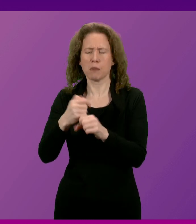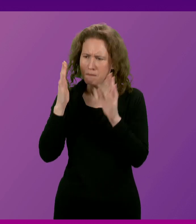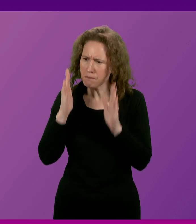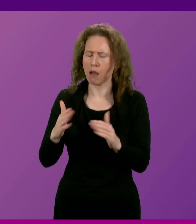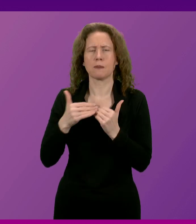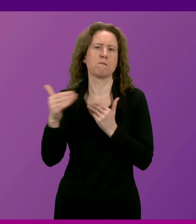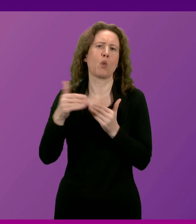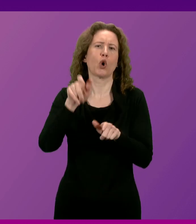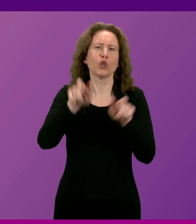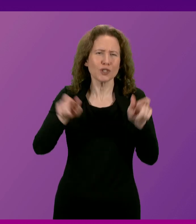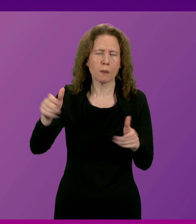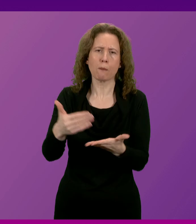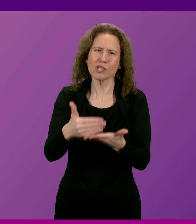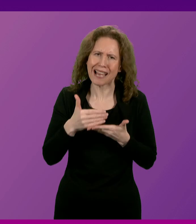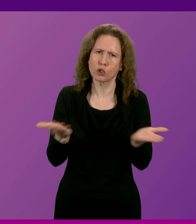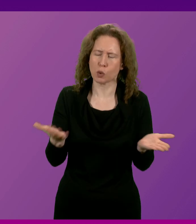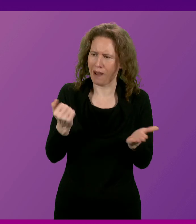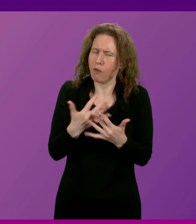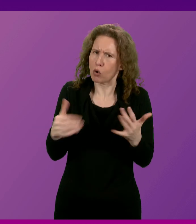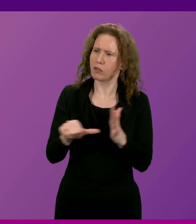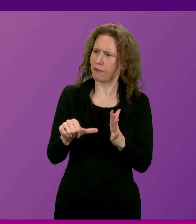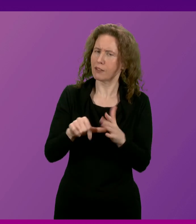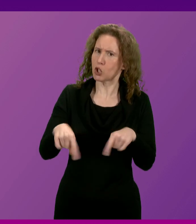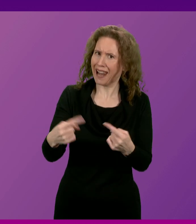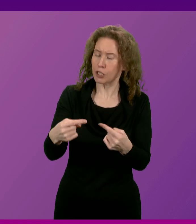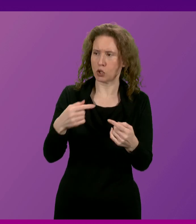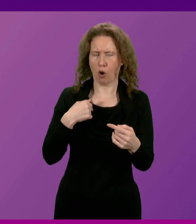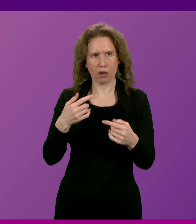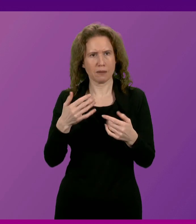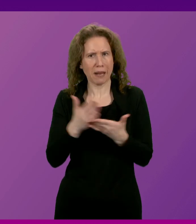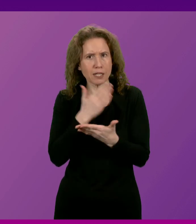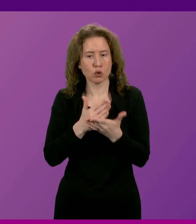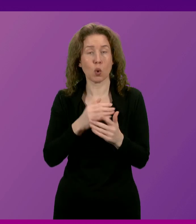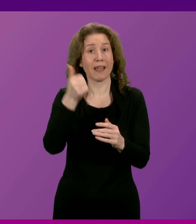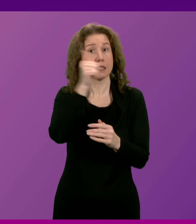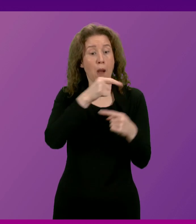protection against the key challenges that are faced, including smart meter connectivity.